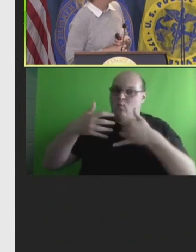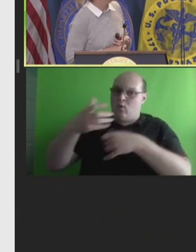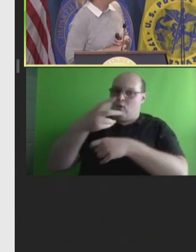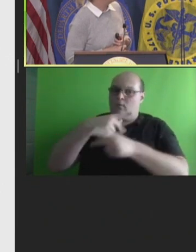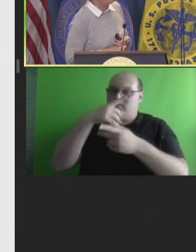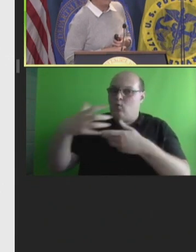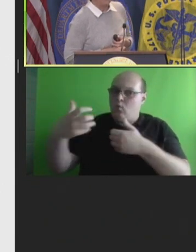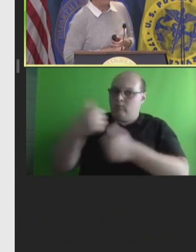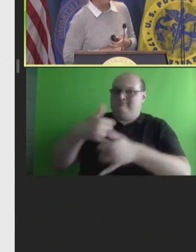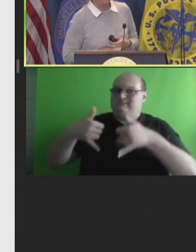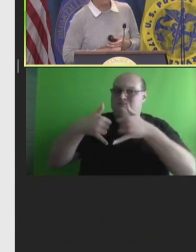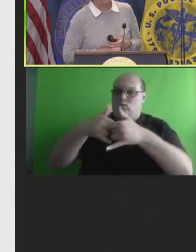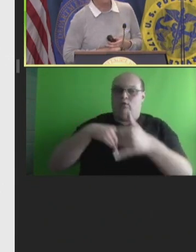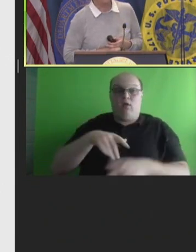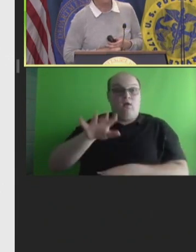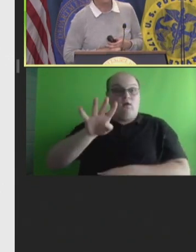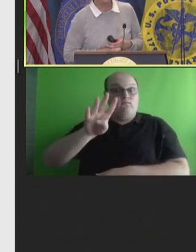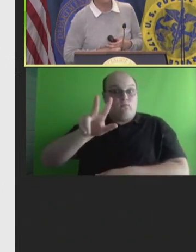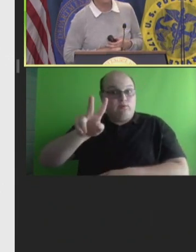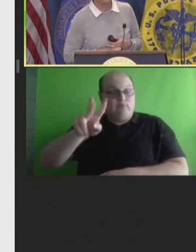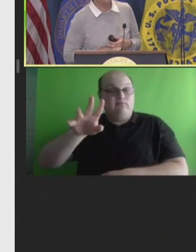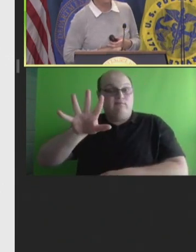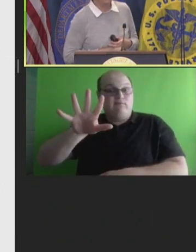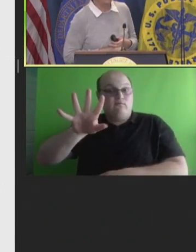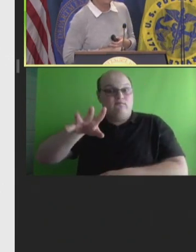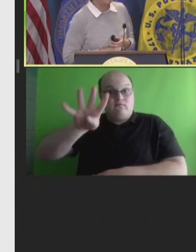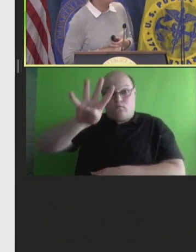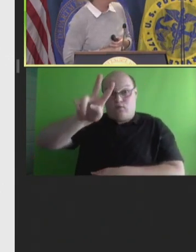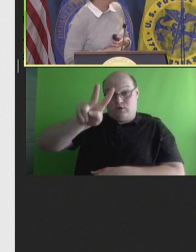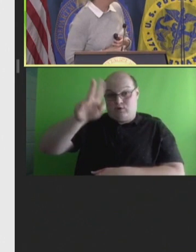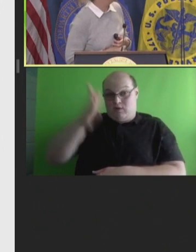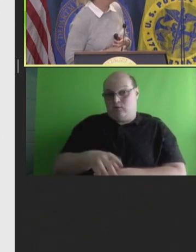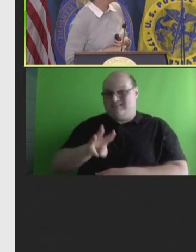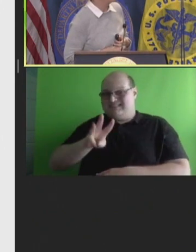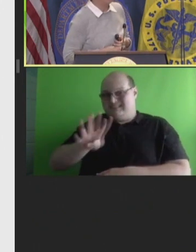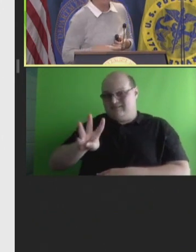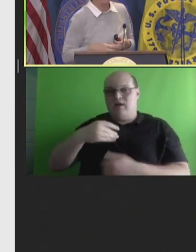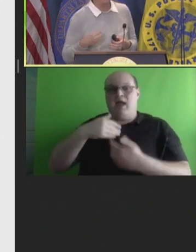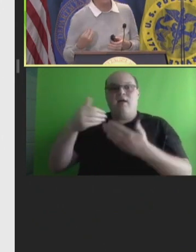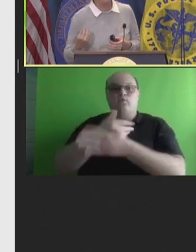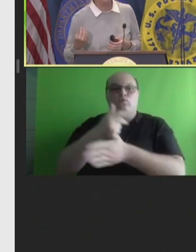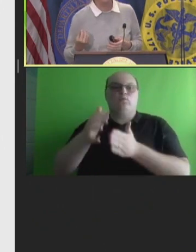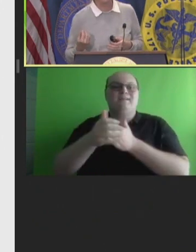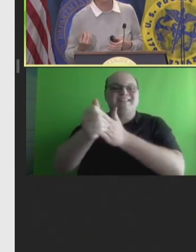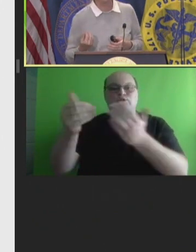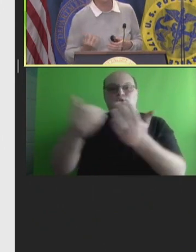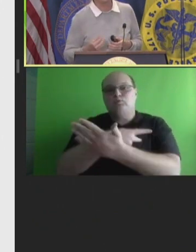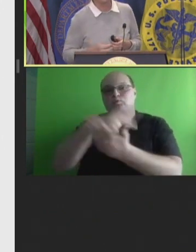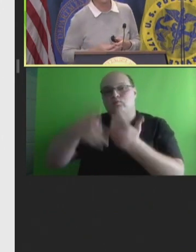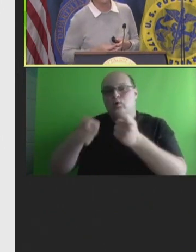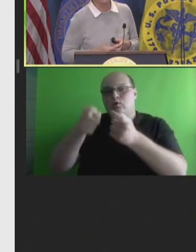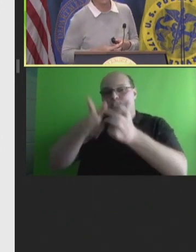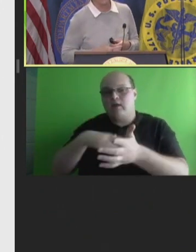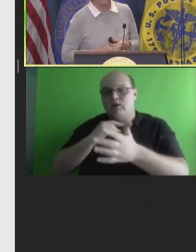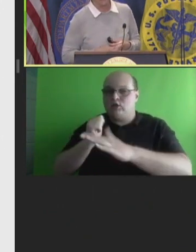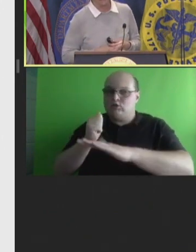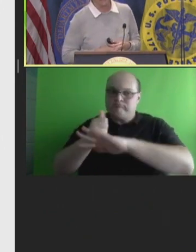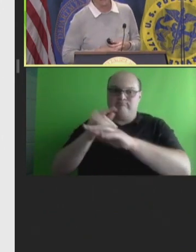42 of those 64 have new leadership, have new program managers since the start of the pandemic.